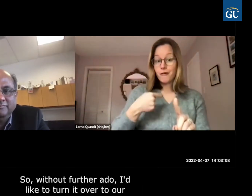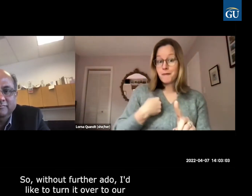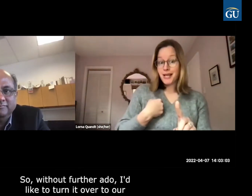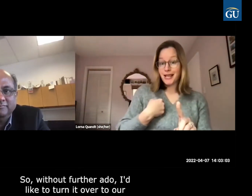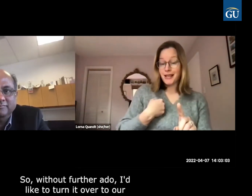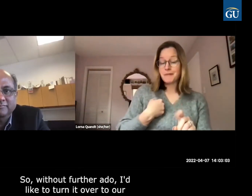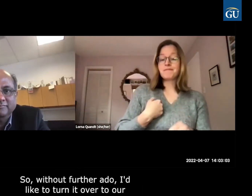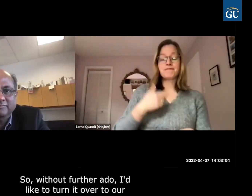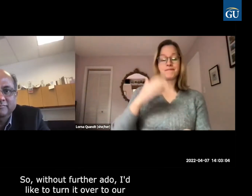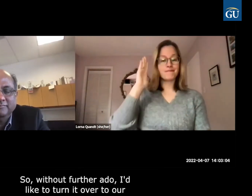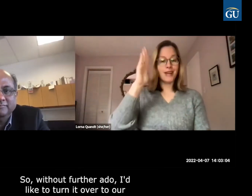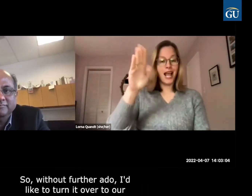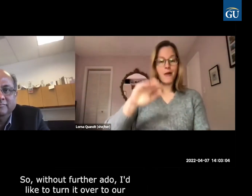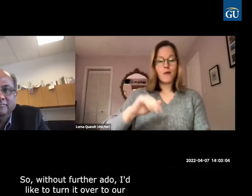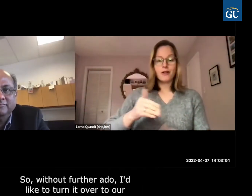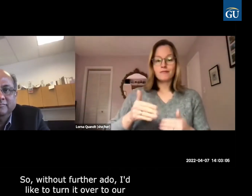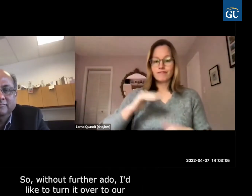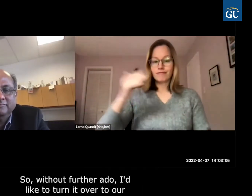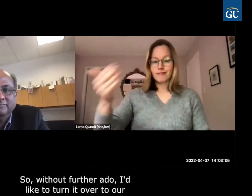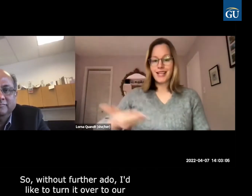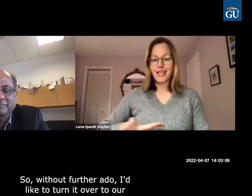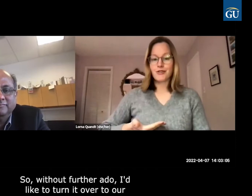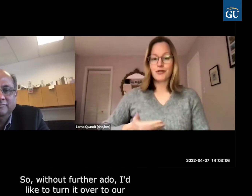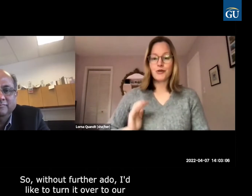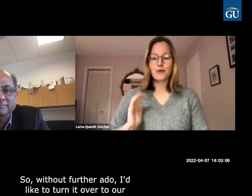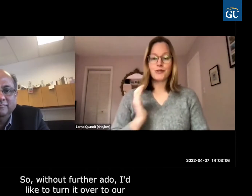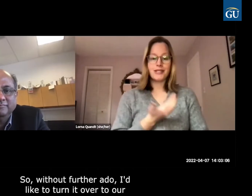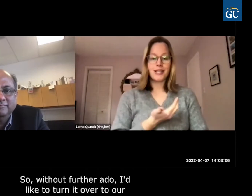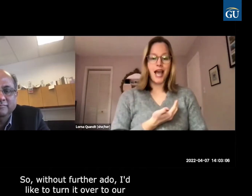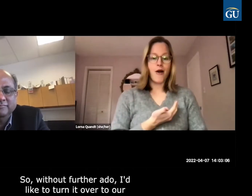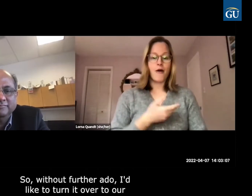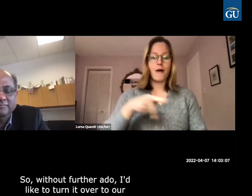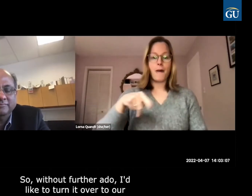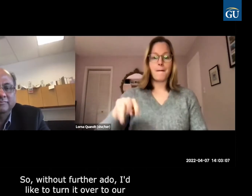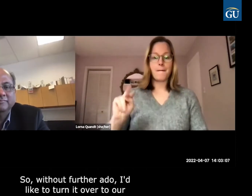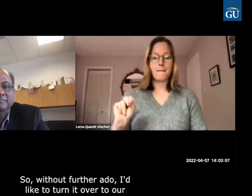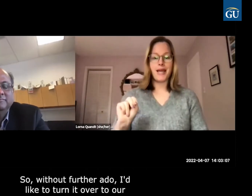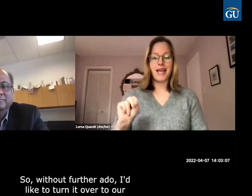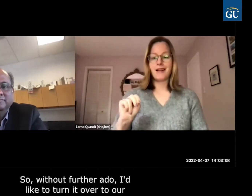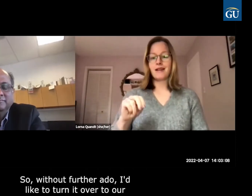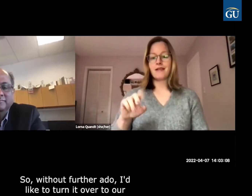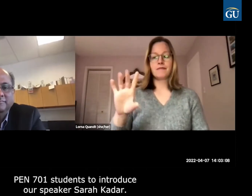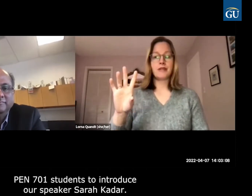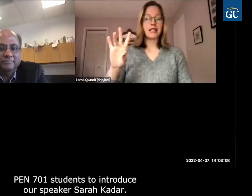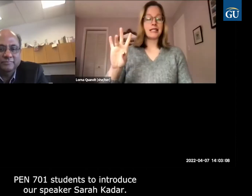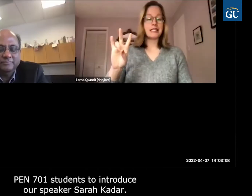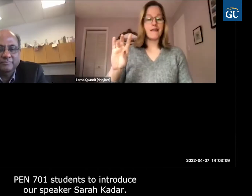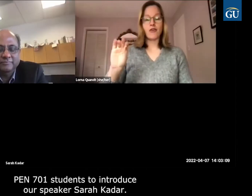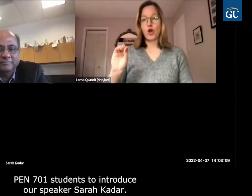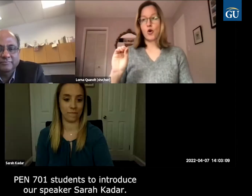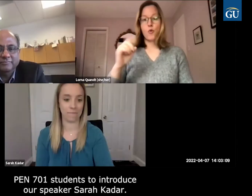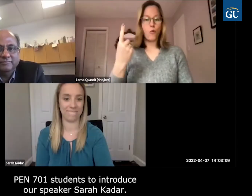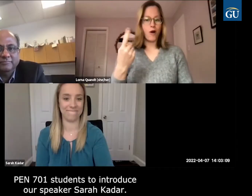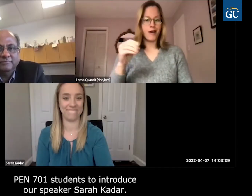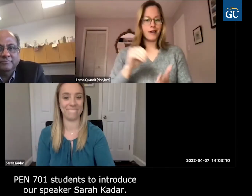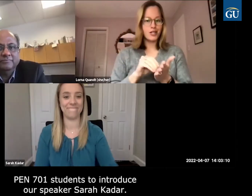so without further ado i'd like to turn it over to our